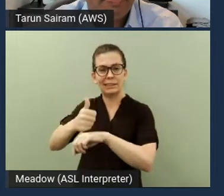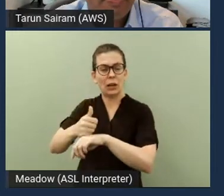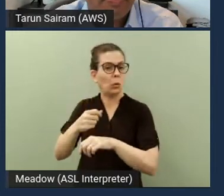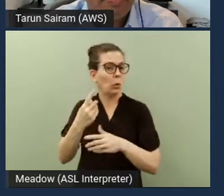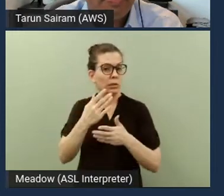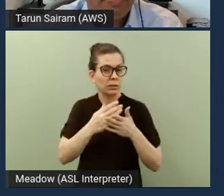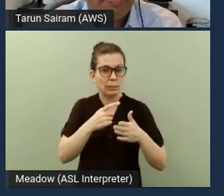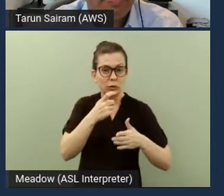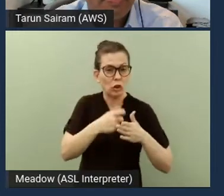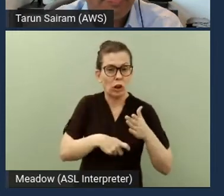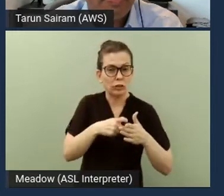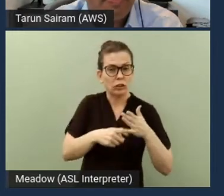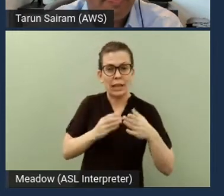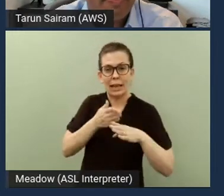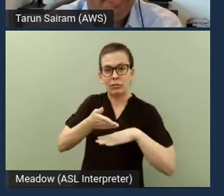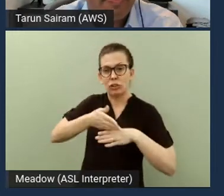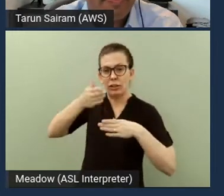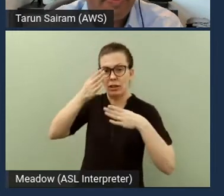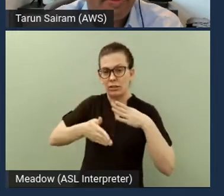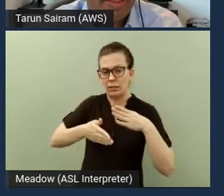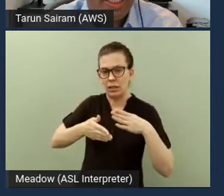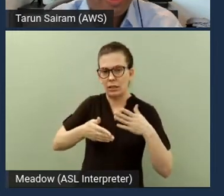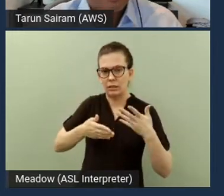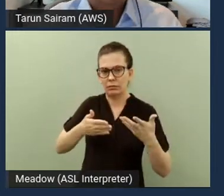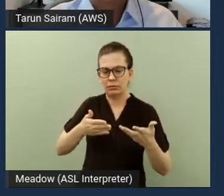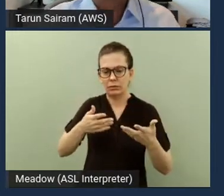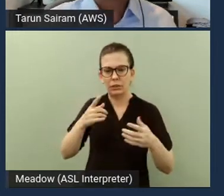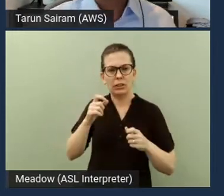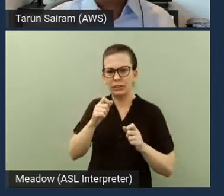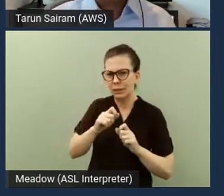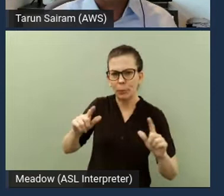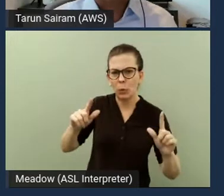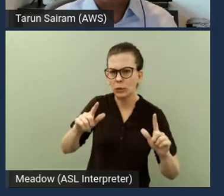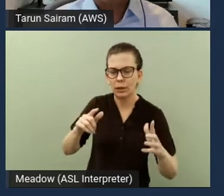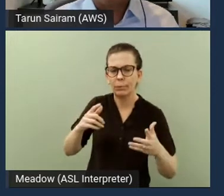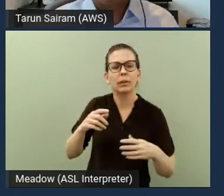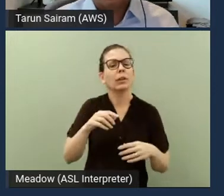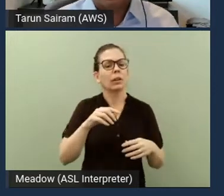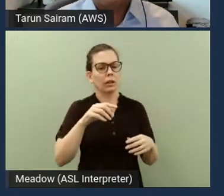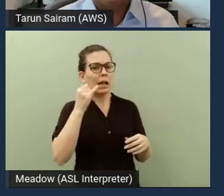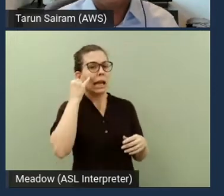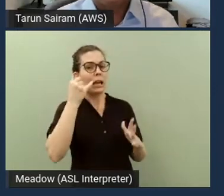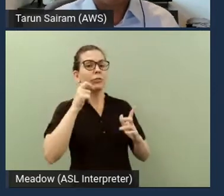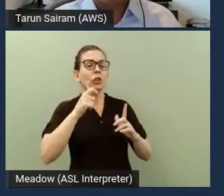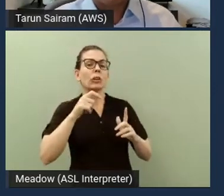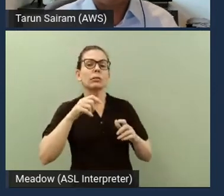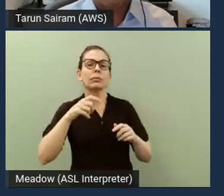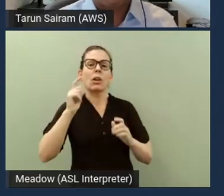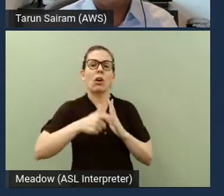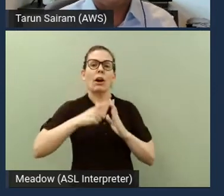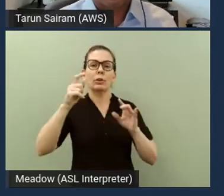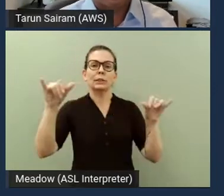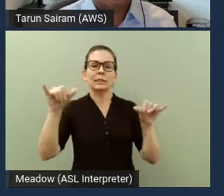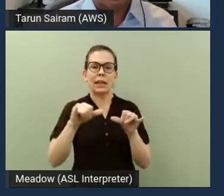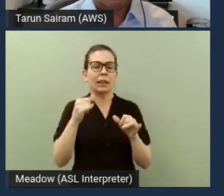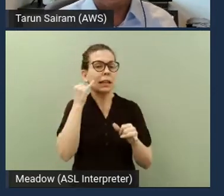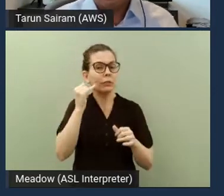are not being used, like when it's in cool-down? Is there some sort of-- Yeah, so if you're configuring autoscaling, if you've configured autoscaling correctly.